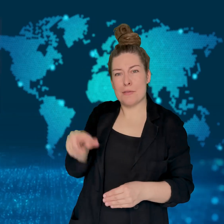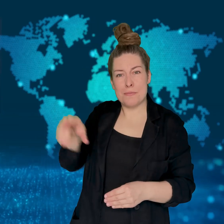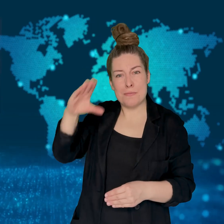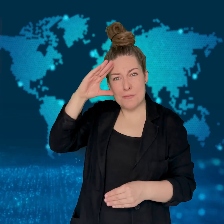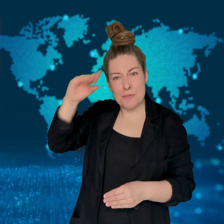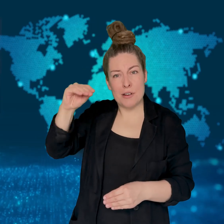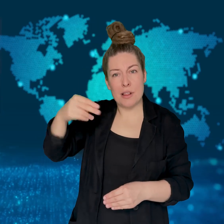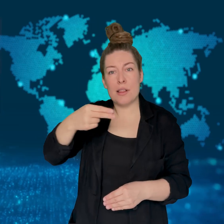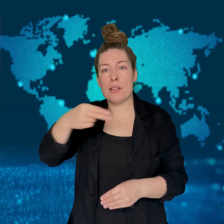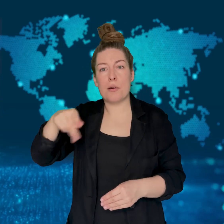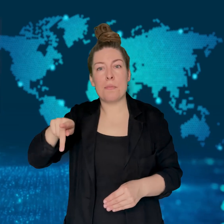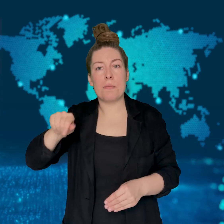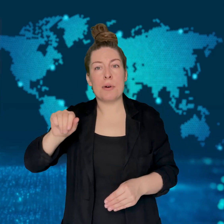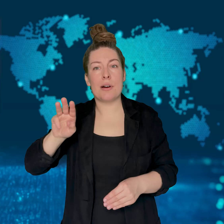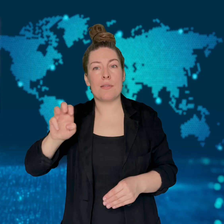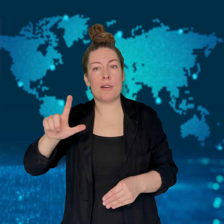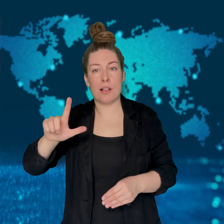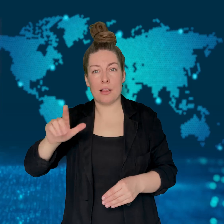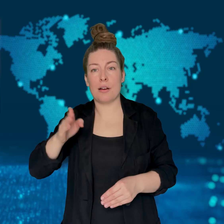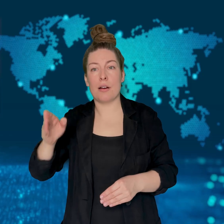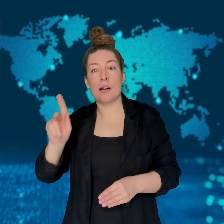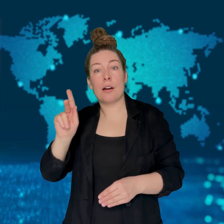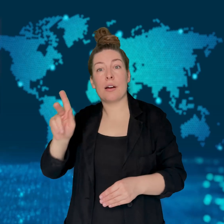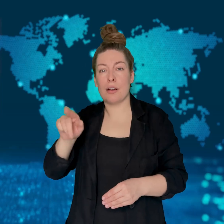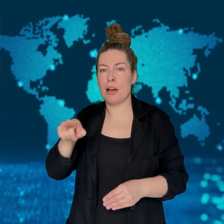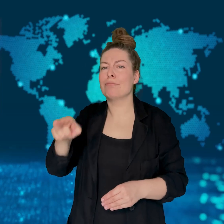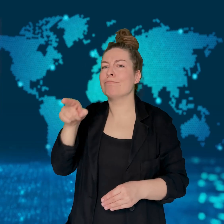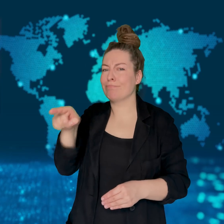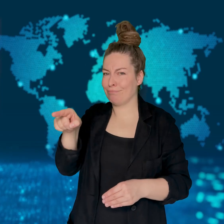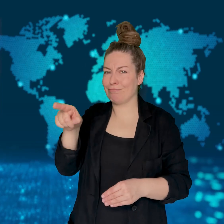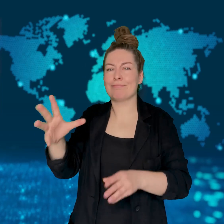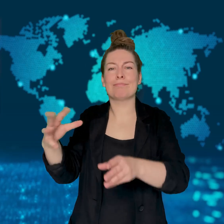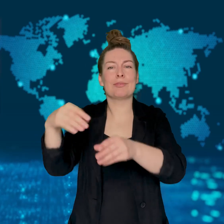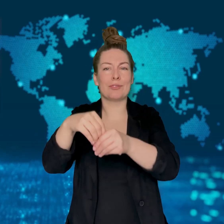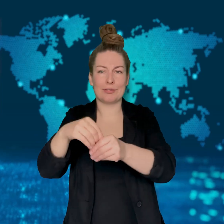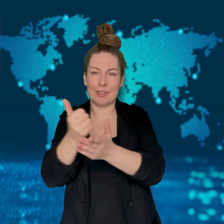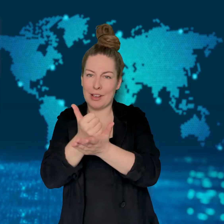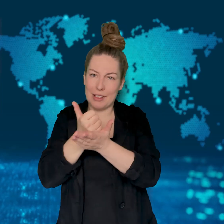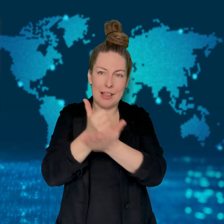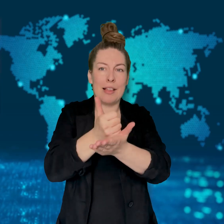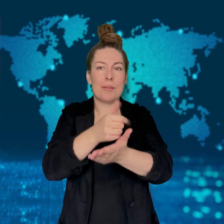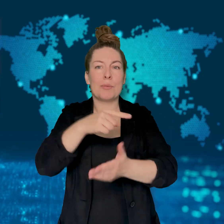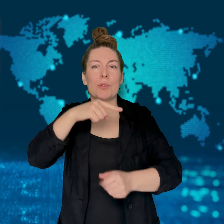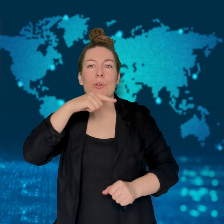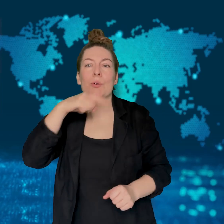The man, PaweÃ…Â‚ K, is accused of helping Russian special services to